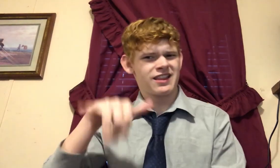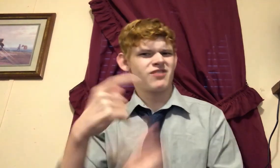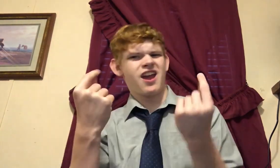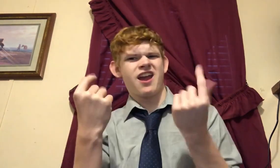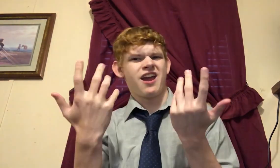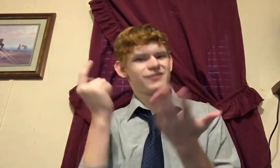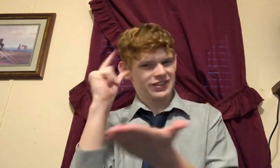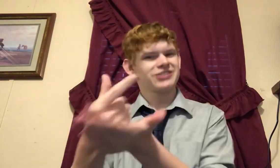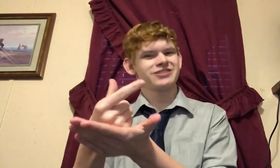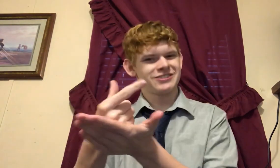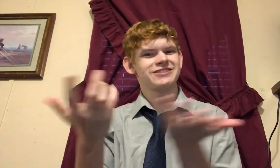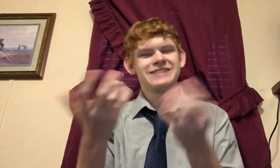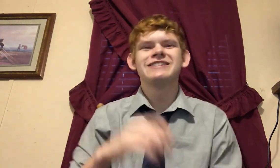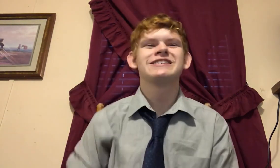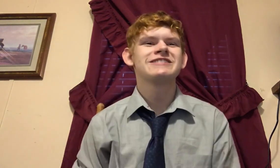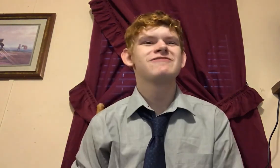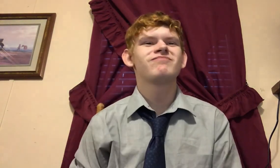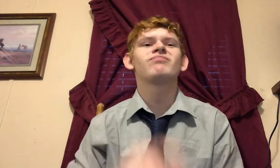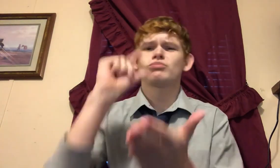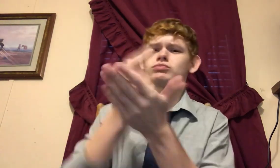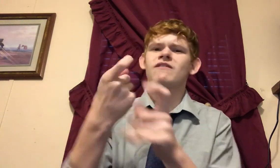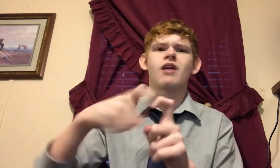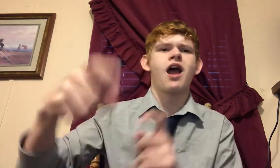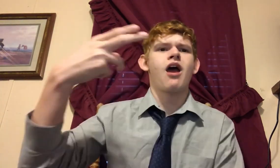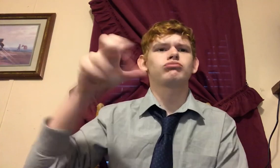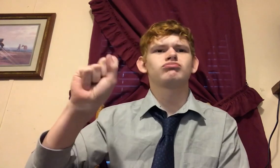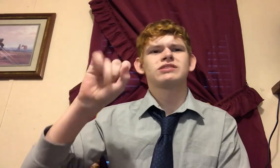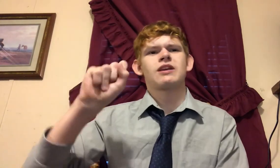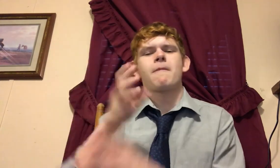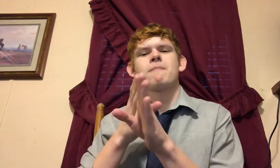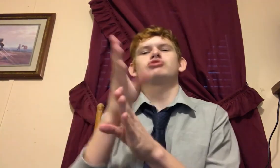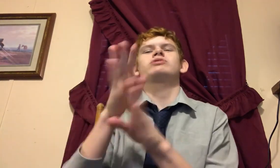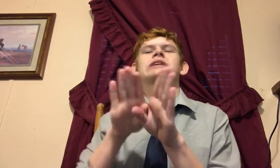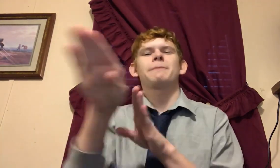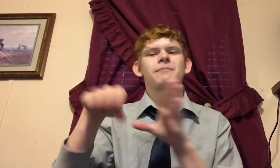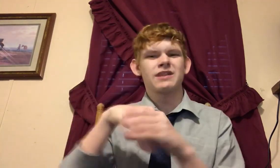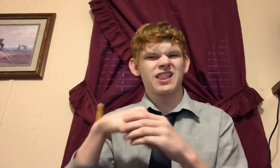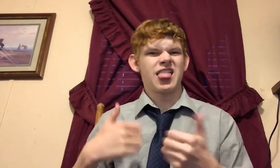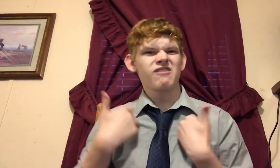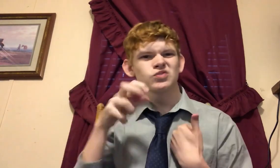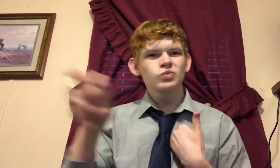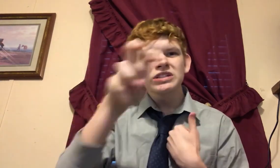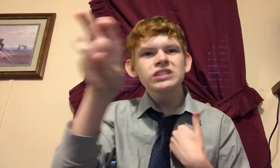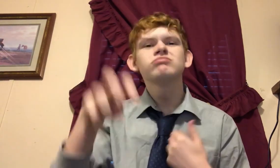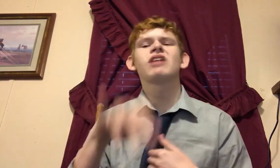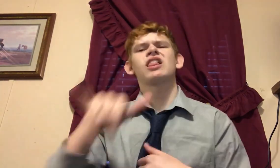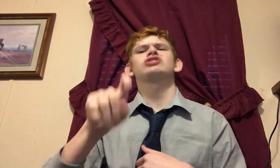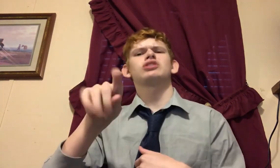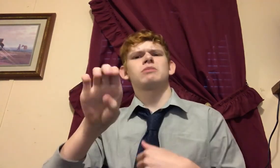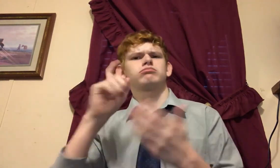and that, of course, is graduating! Graduating from high school is a major step in life's journey